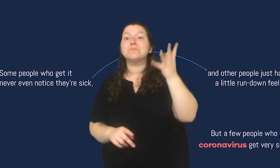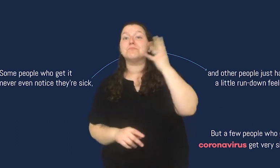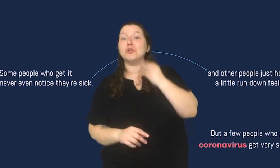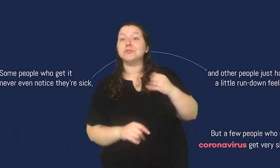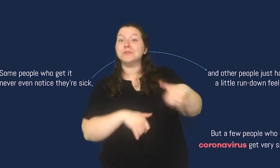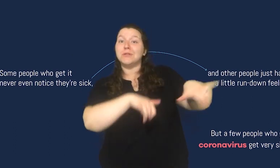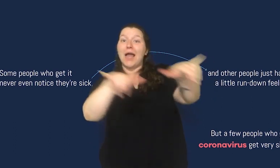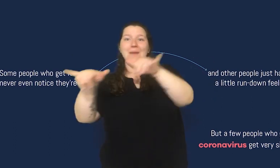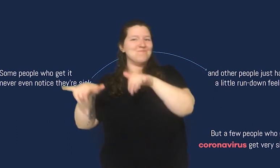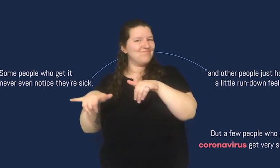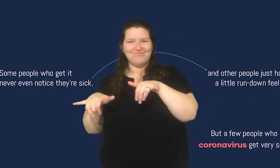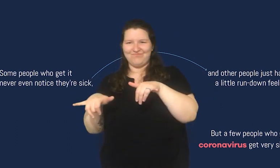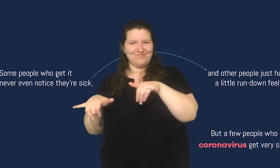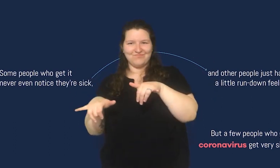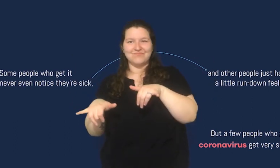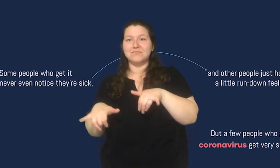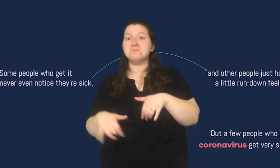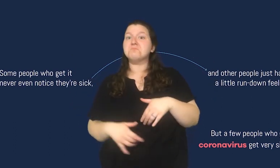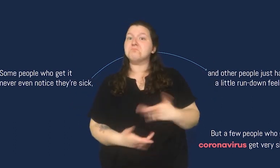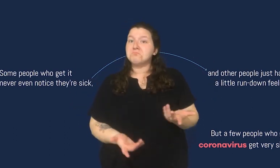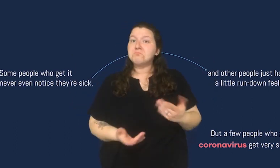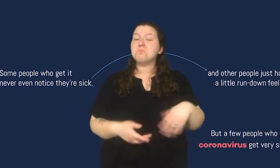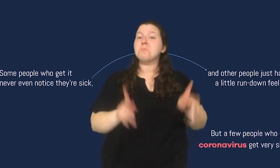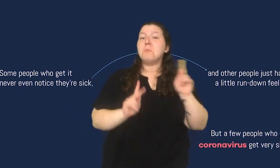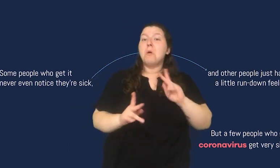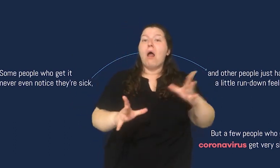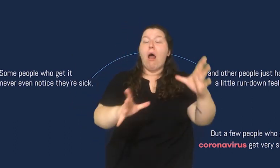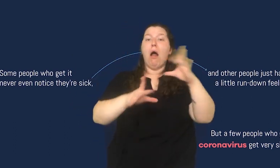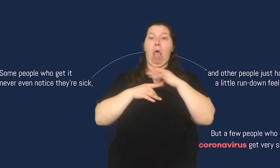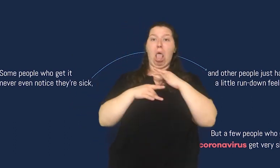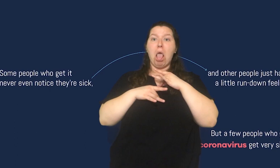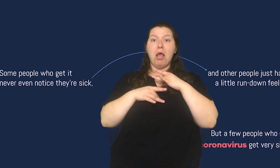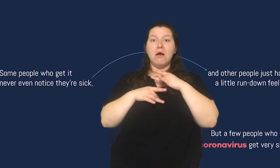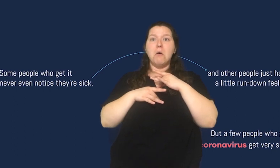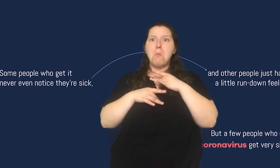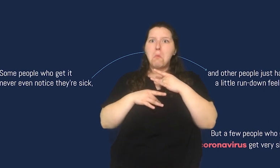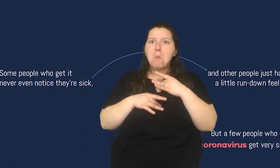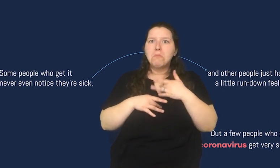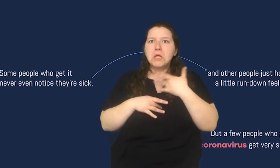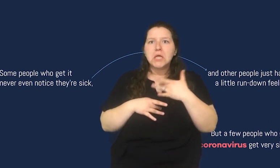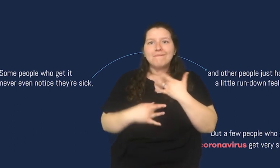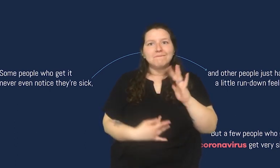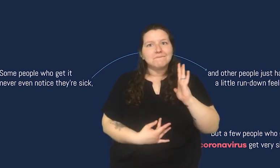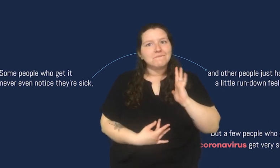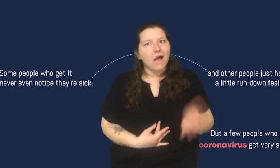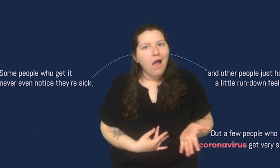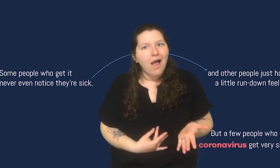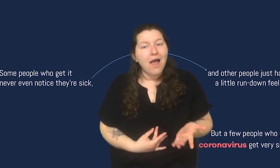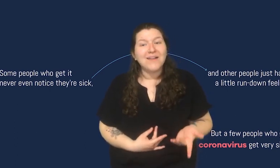Some people who get it never even notice they're sick, and other people